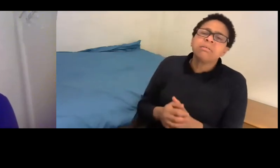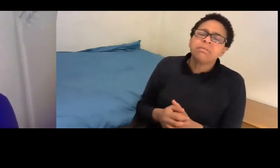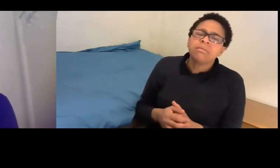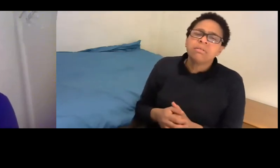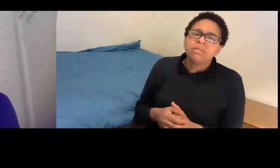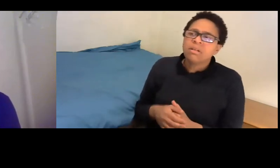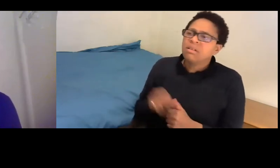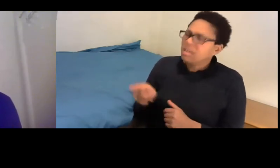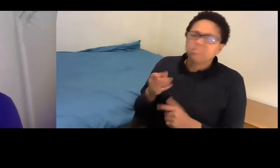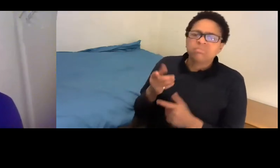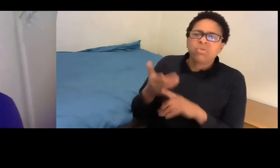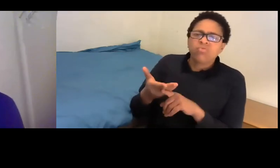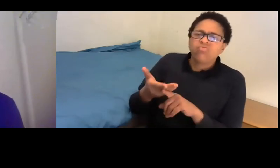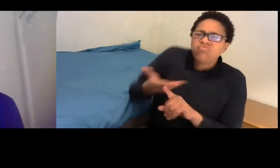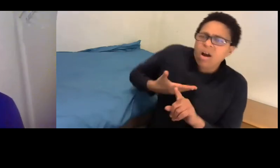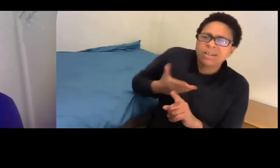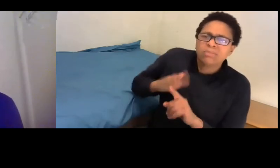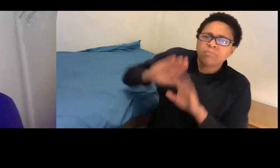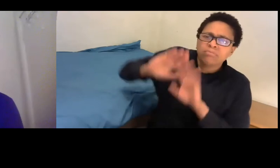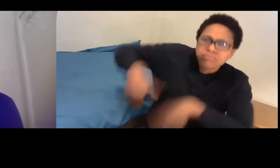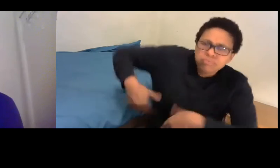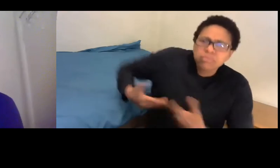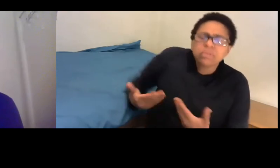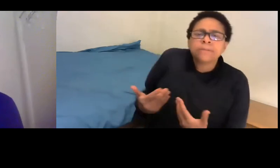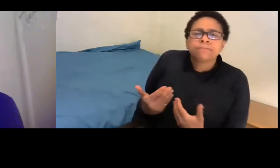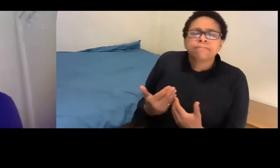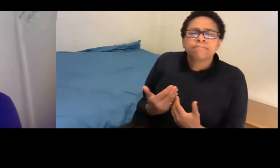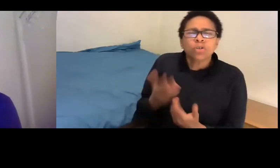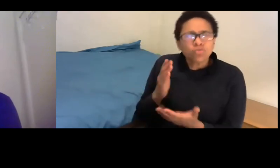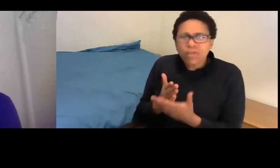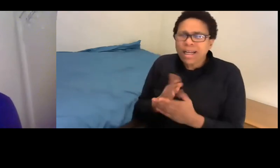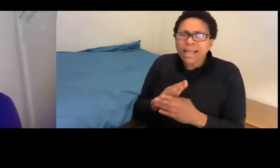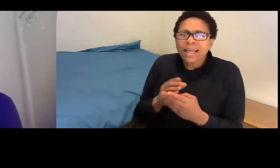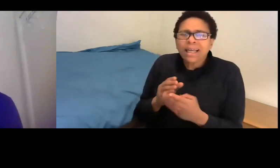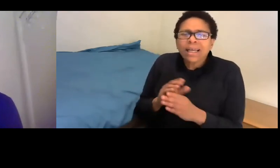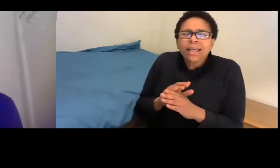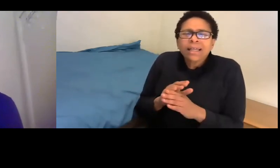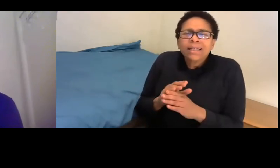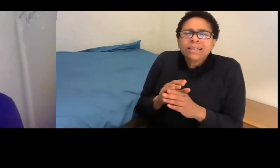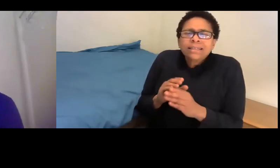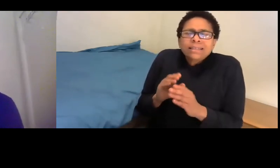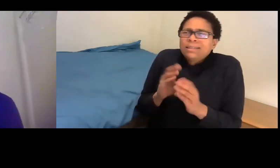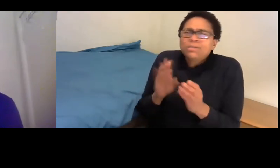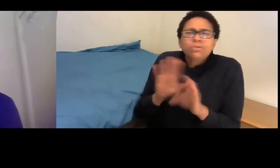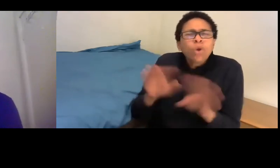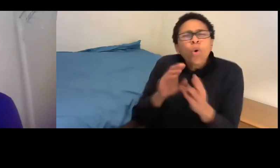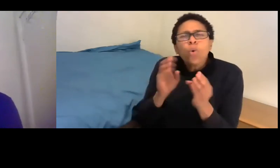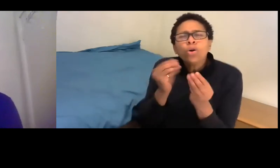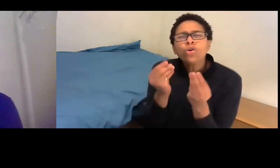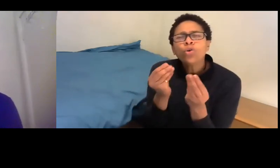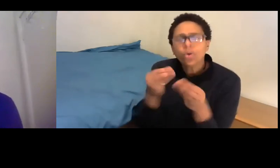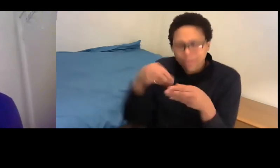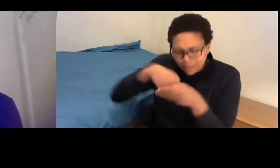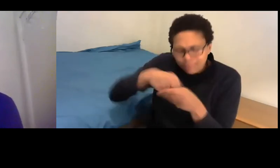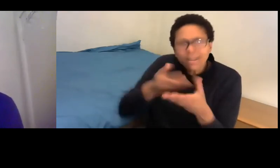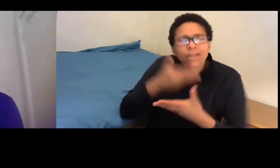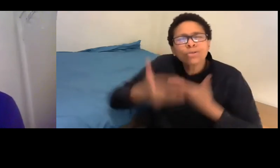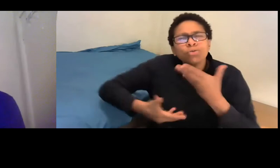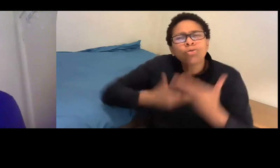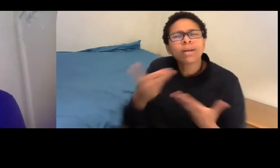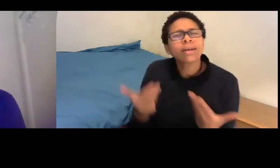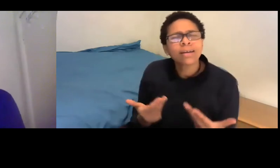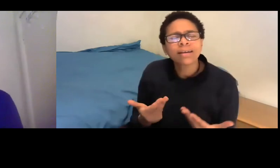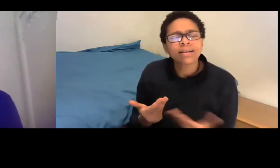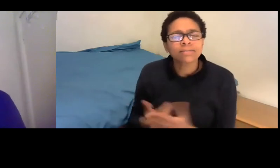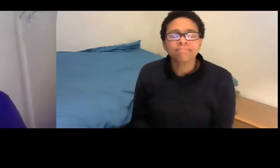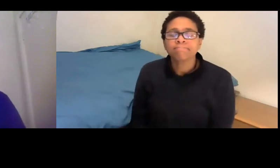and remedies in the UK now for LGBTQ people. So it was very